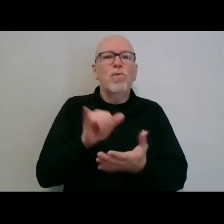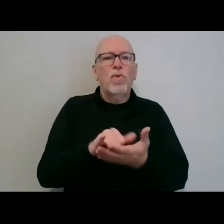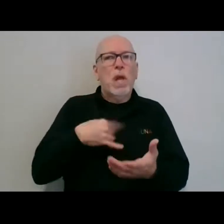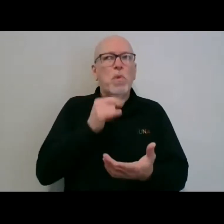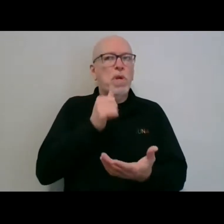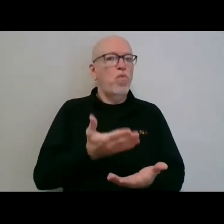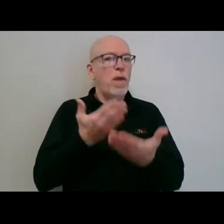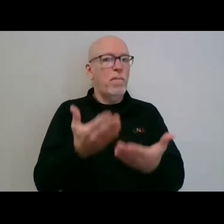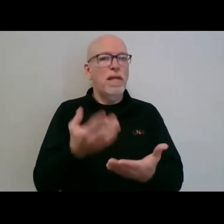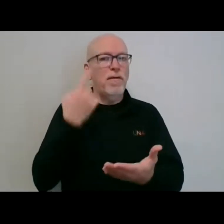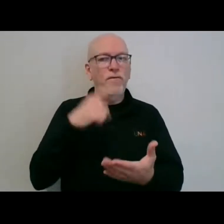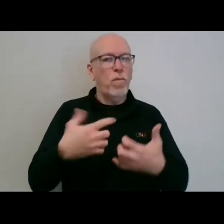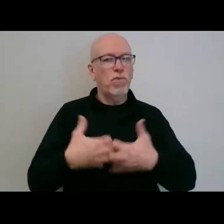for machine translation.